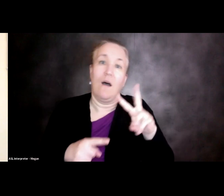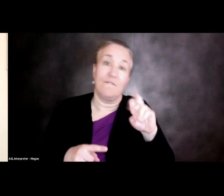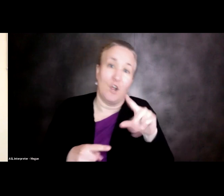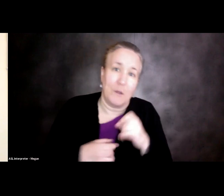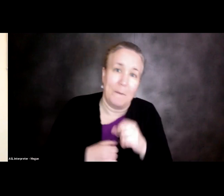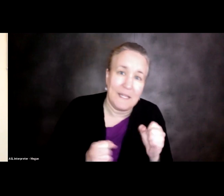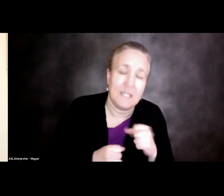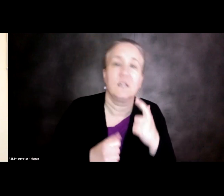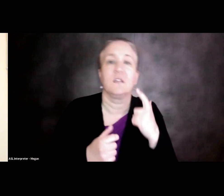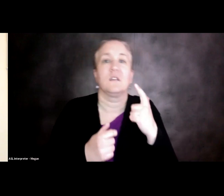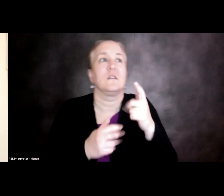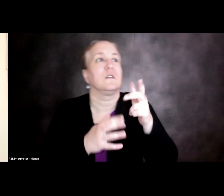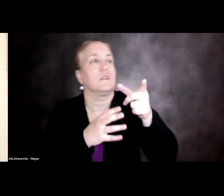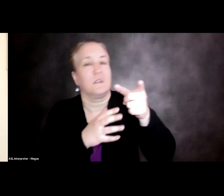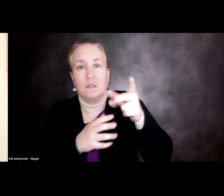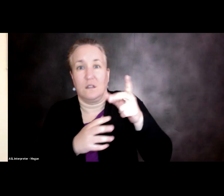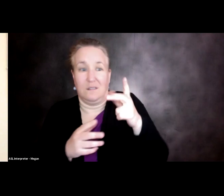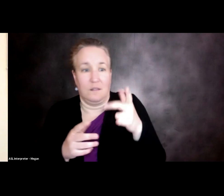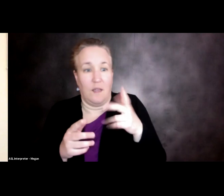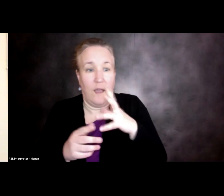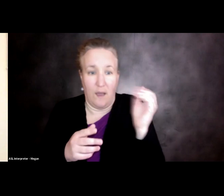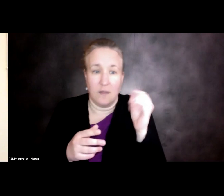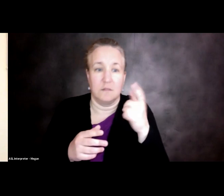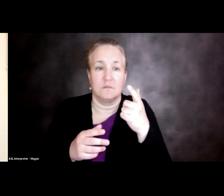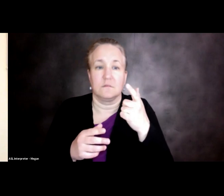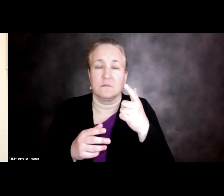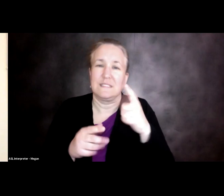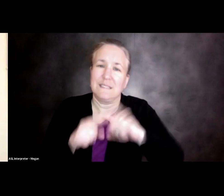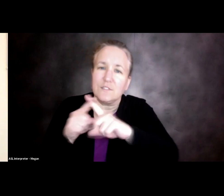those who dominate us, and related paradoxes of being human.